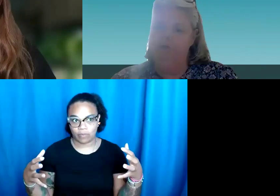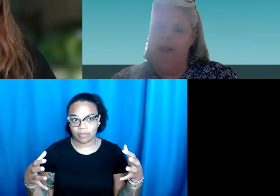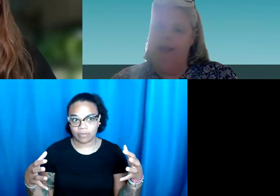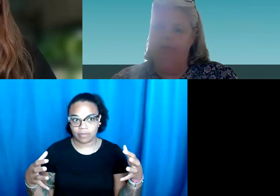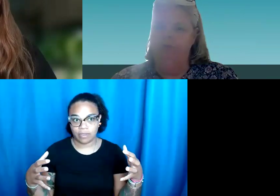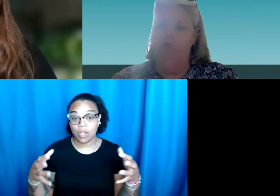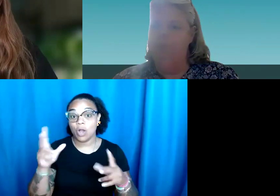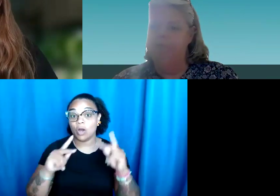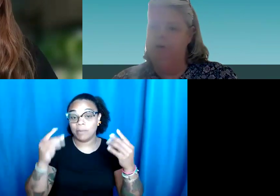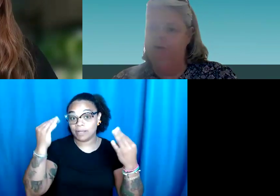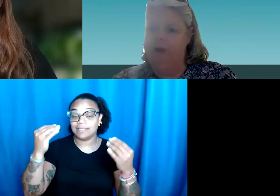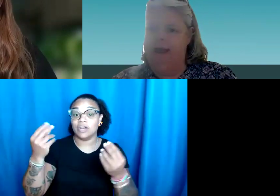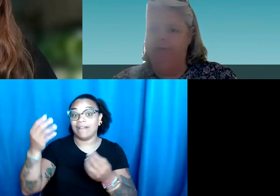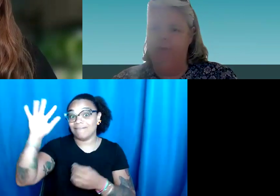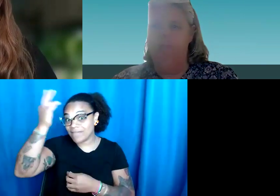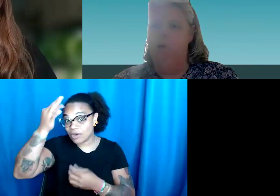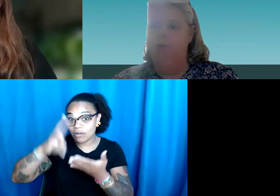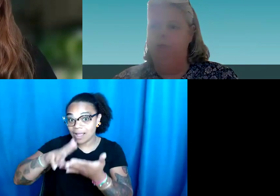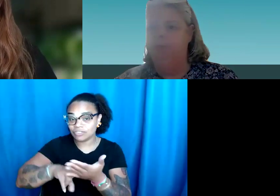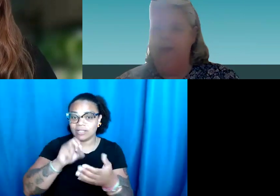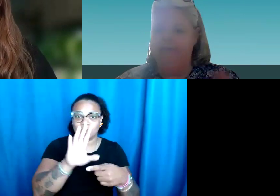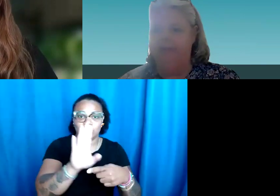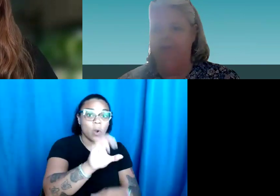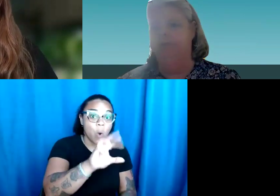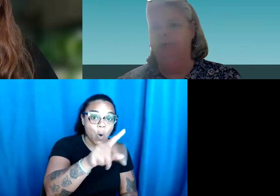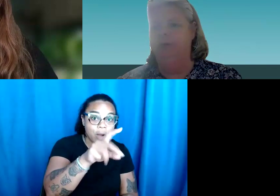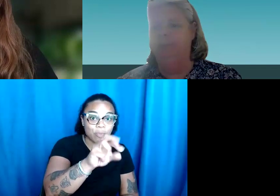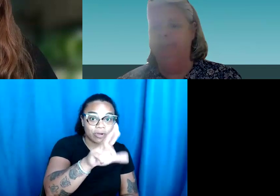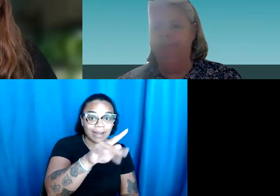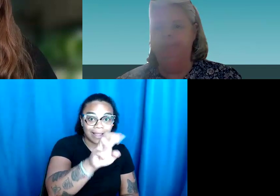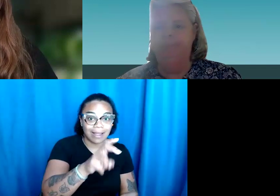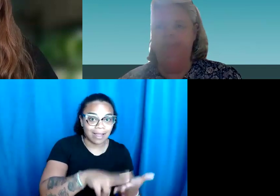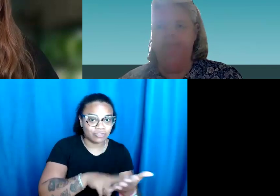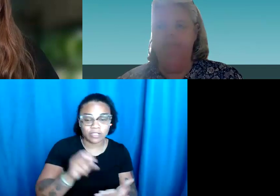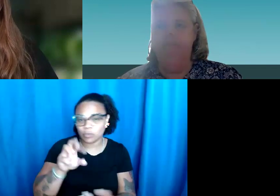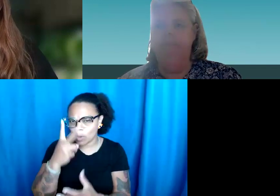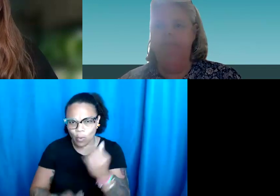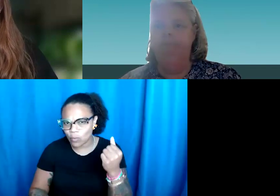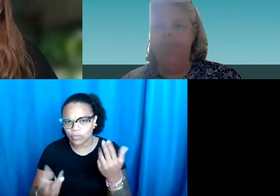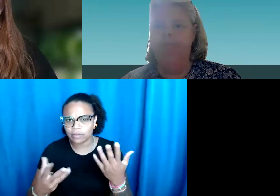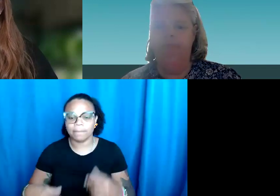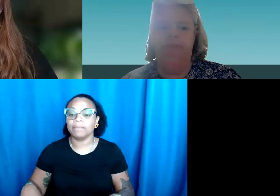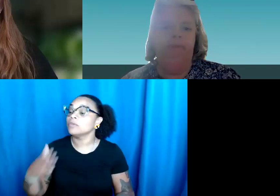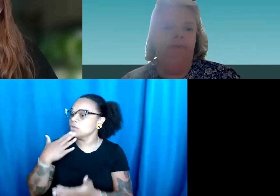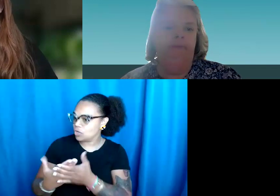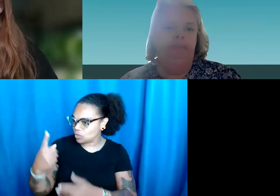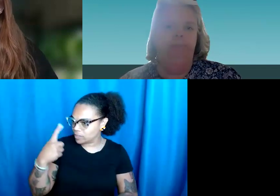contracts or corporate contracts or both? Where does that sort of fall? Good question.